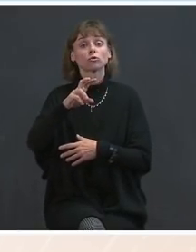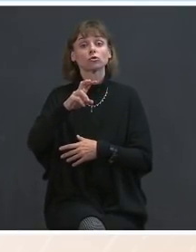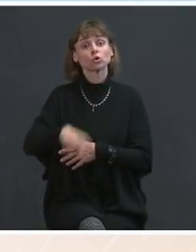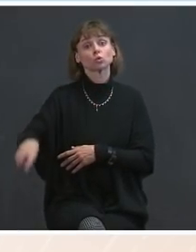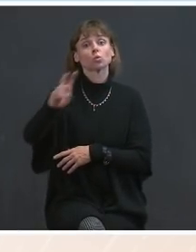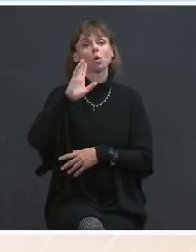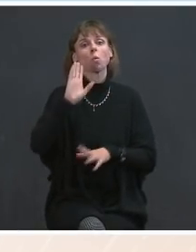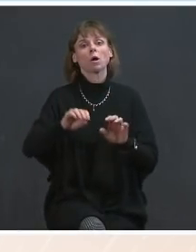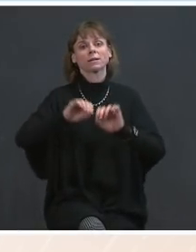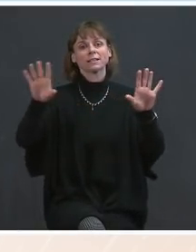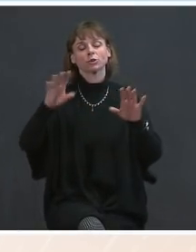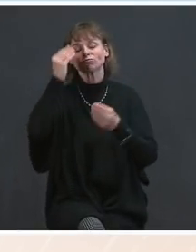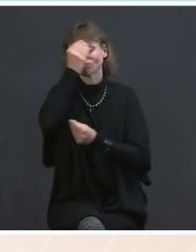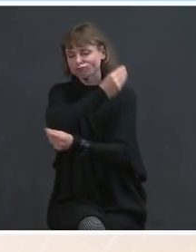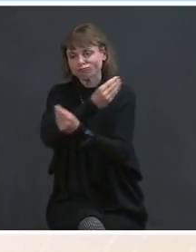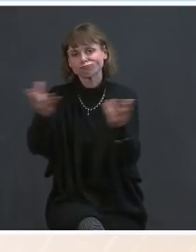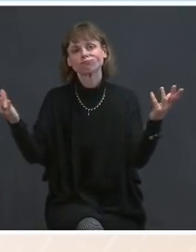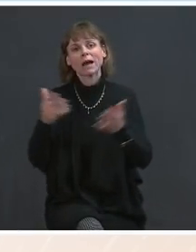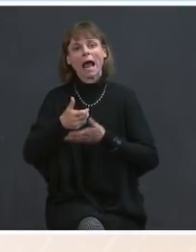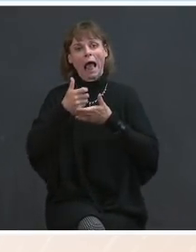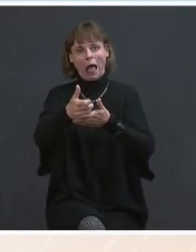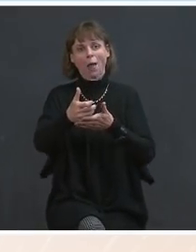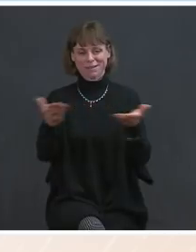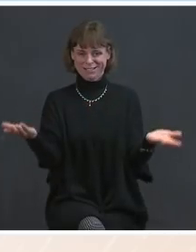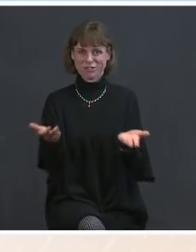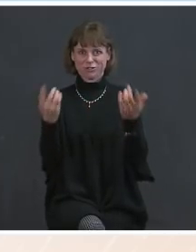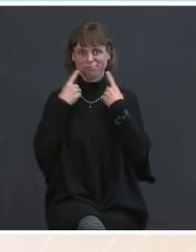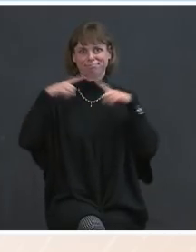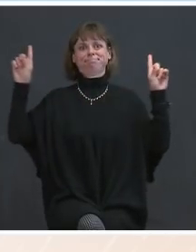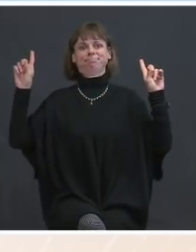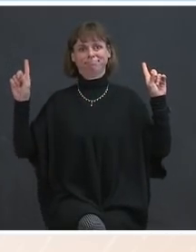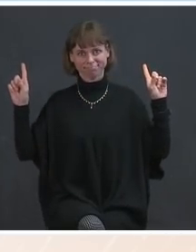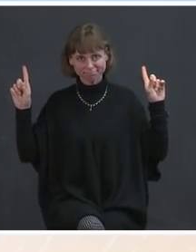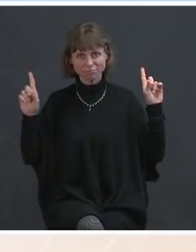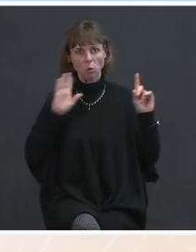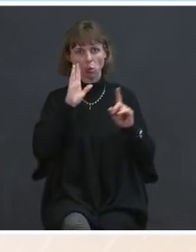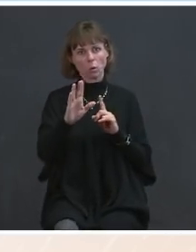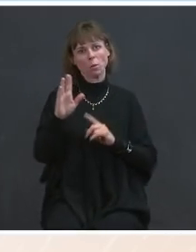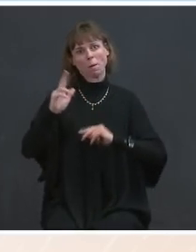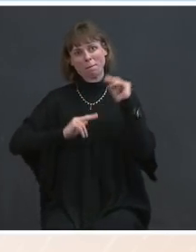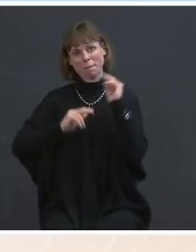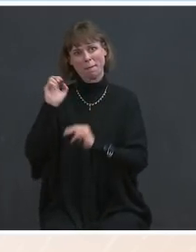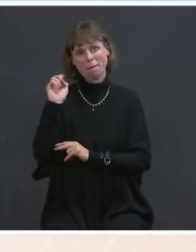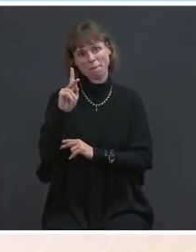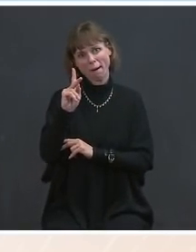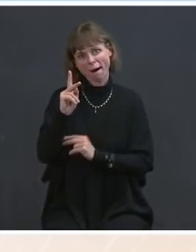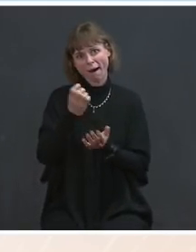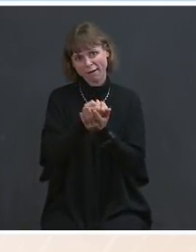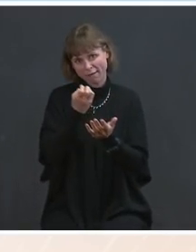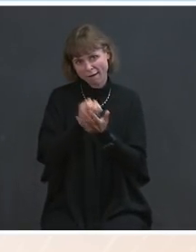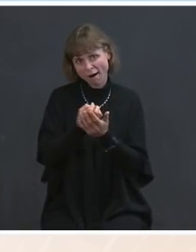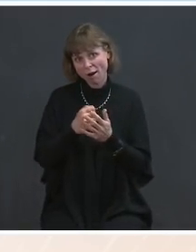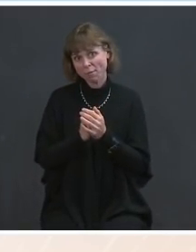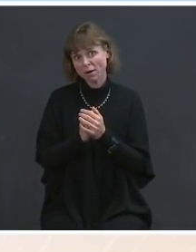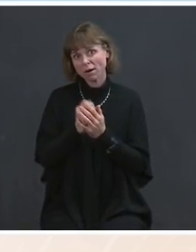and that we are on the path towards crushing the virus and rebuilding our economy. A number of these pieces you know, but just to add a few more details: